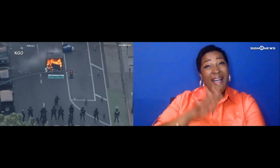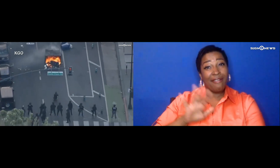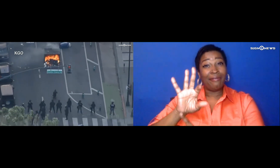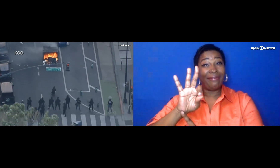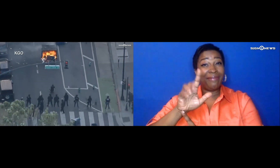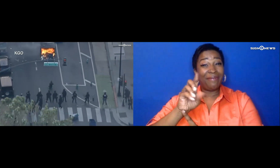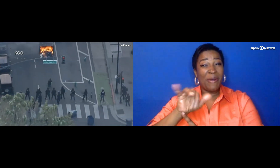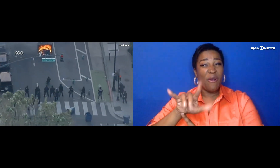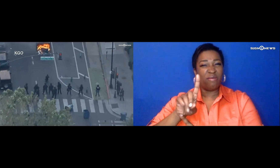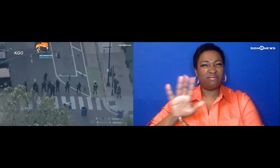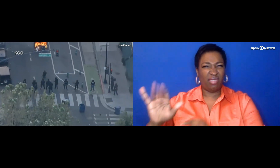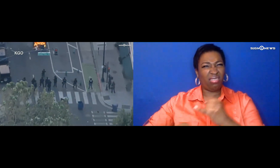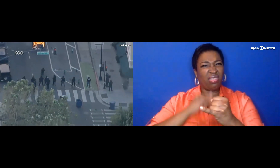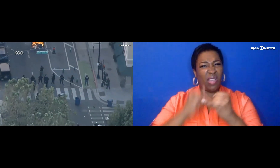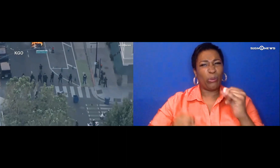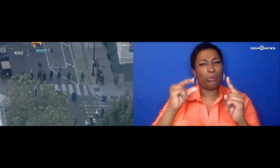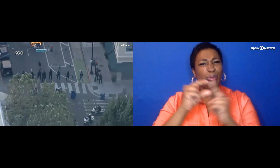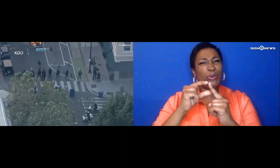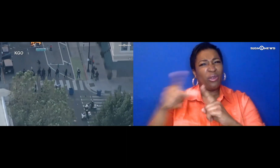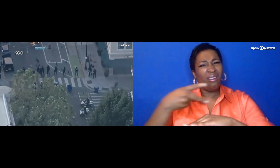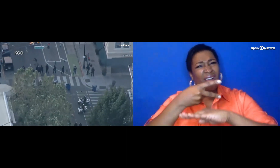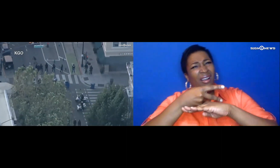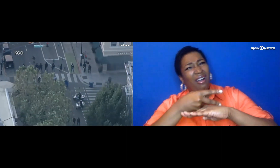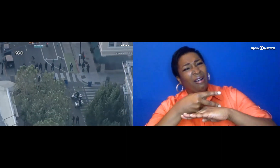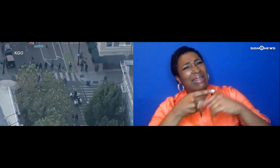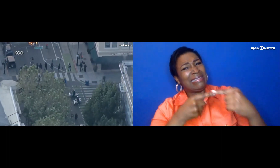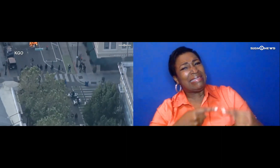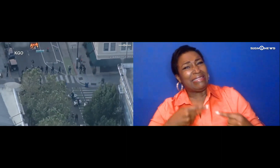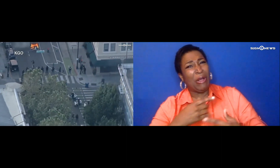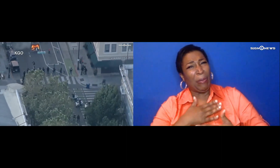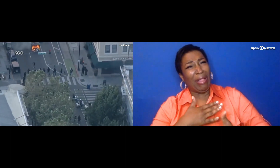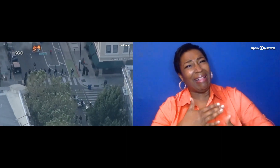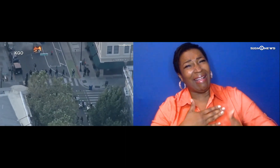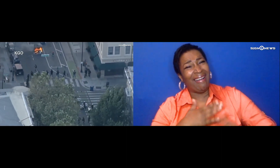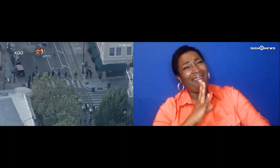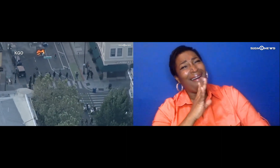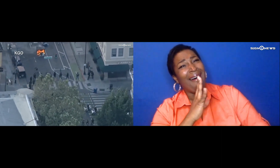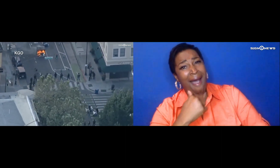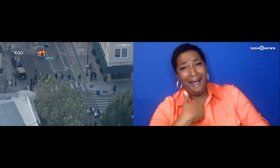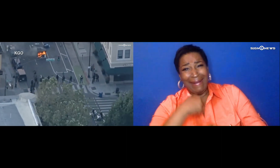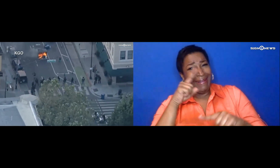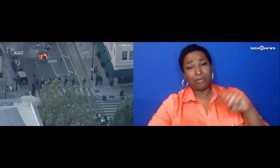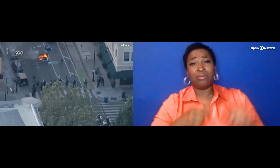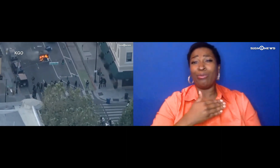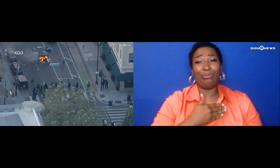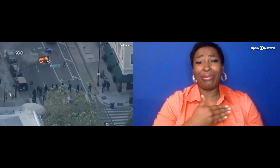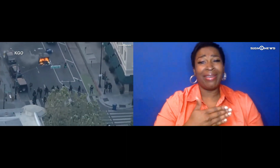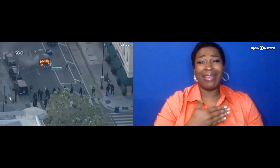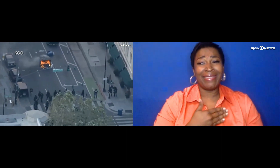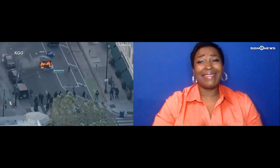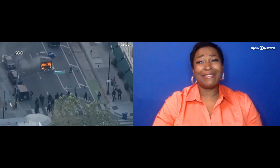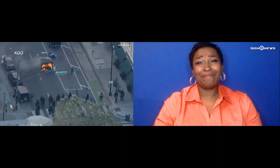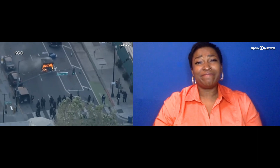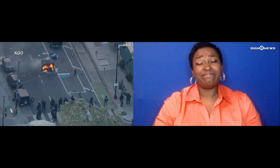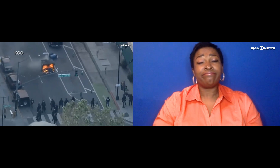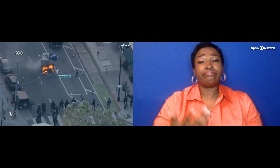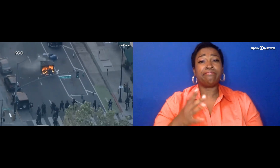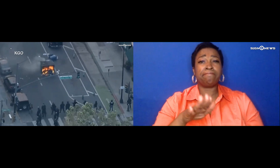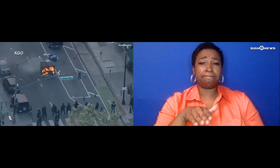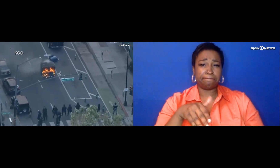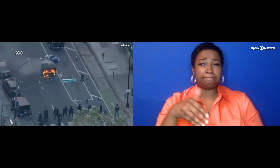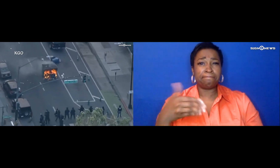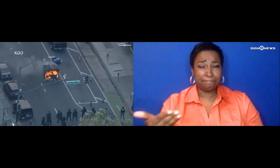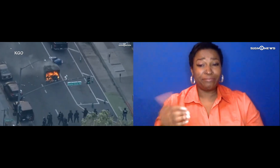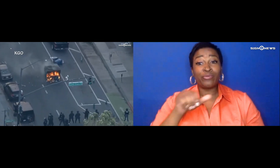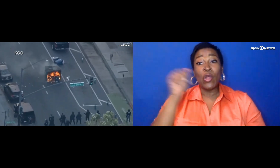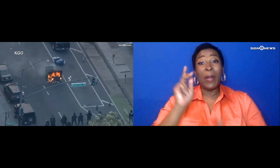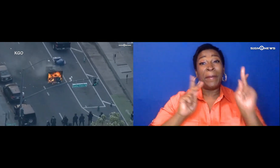were the last words Floyd spoke before going limp.